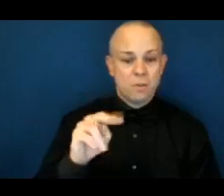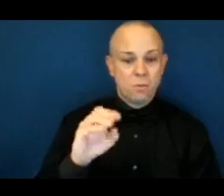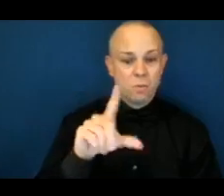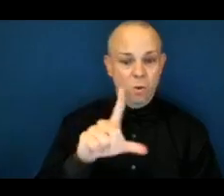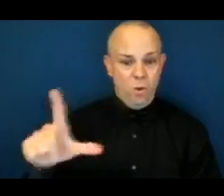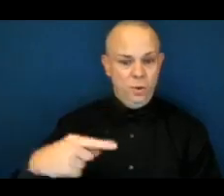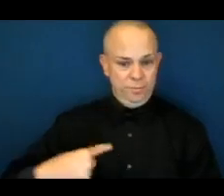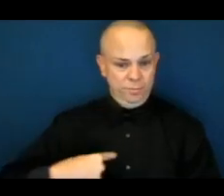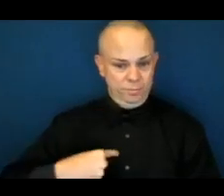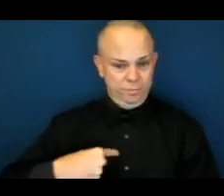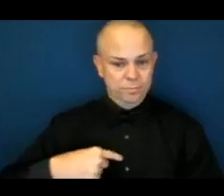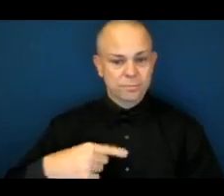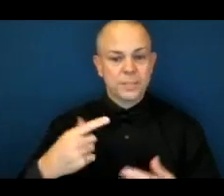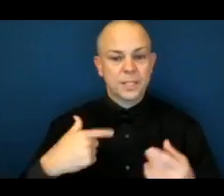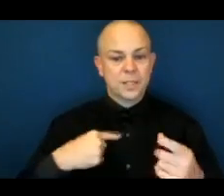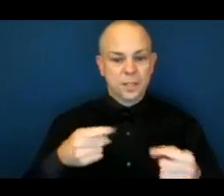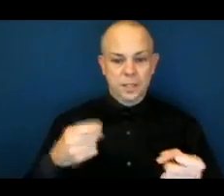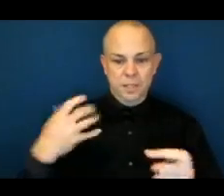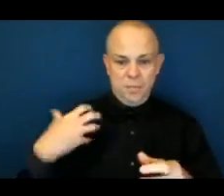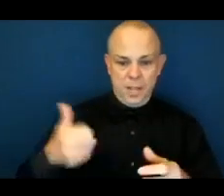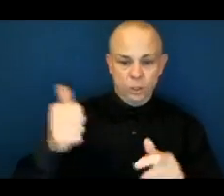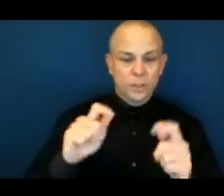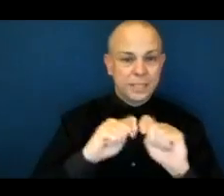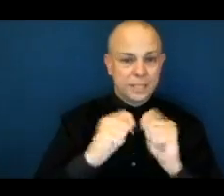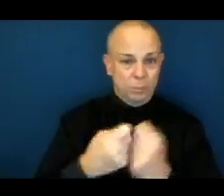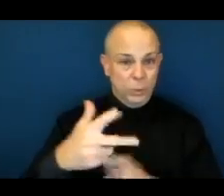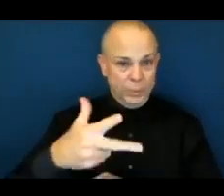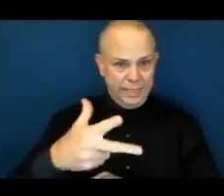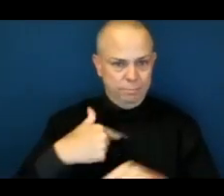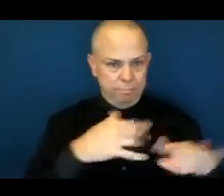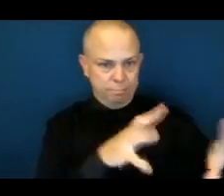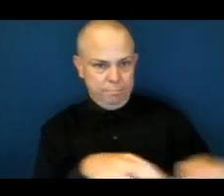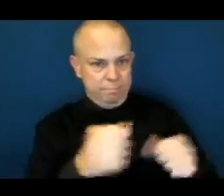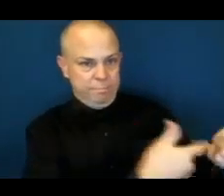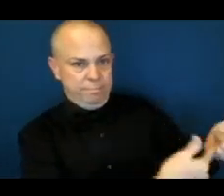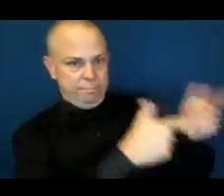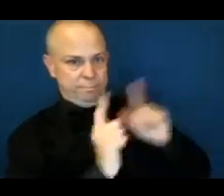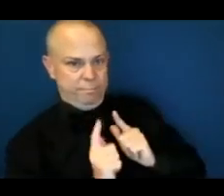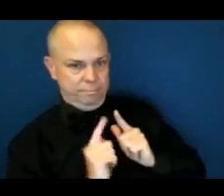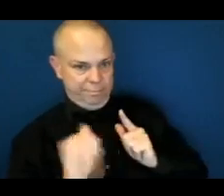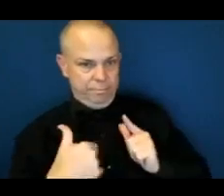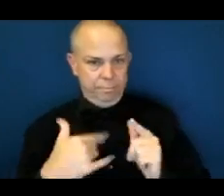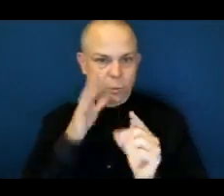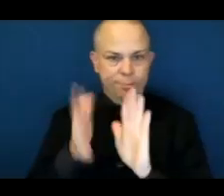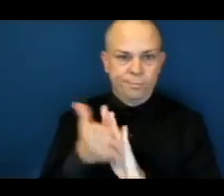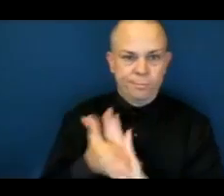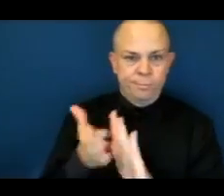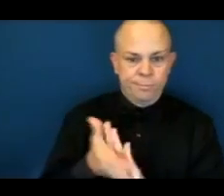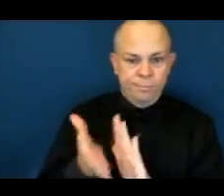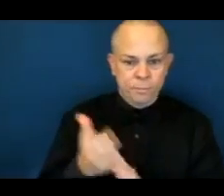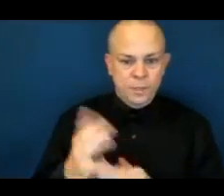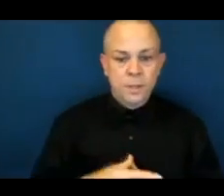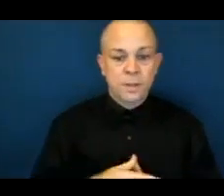um myself and Randy Johnson my deputy will uh be talking to you uh daily as we continue these briefings